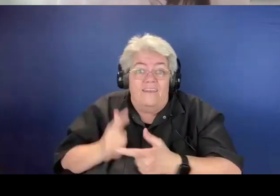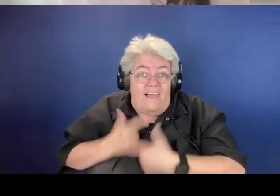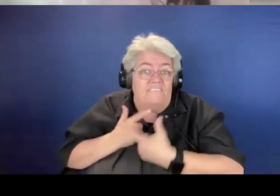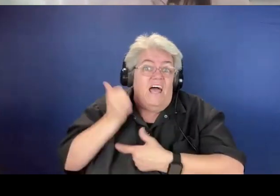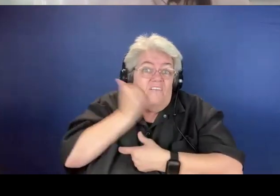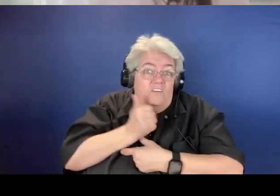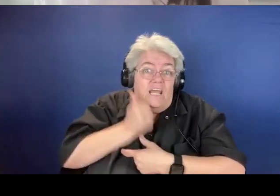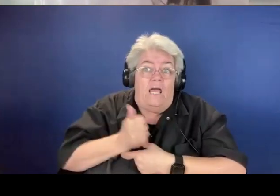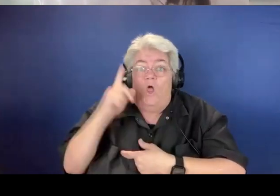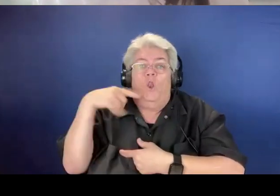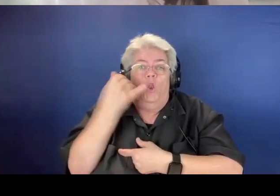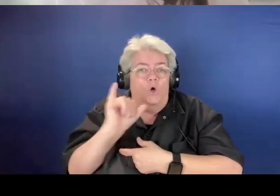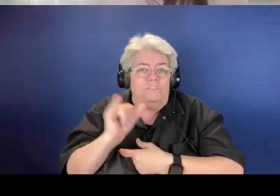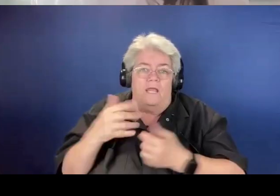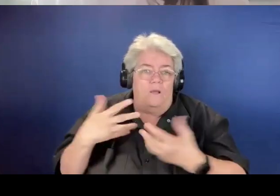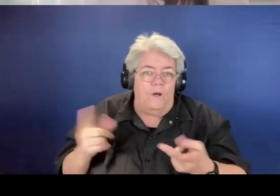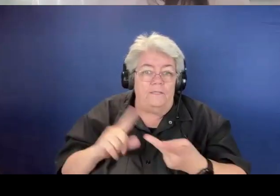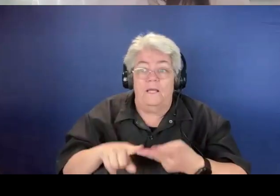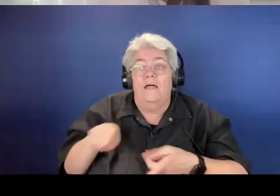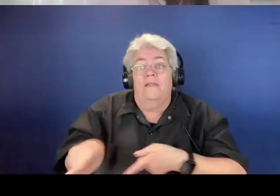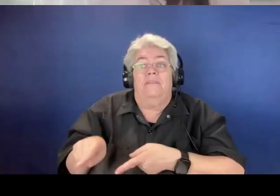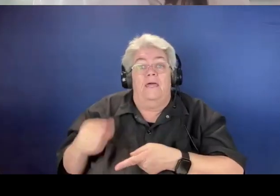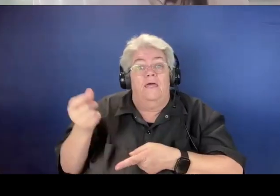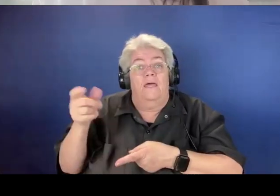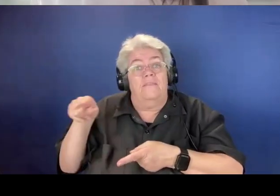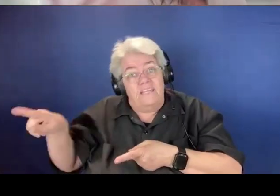communication, and their perception of their child's disability.